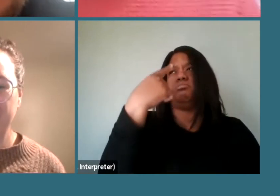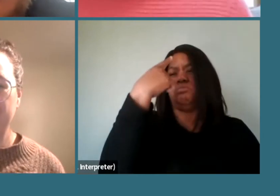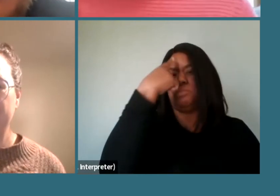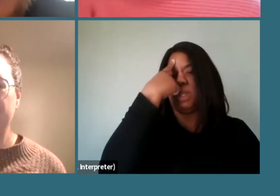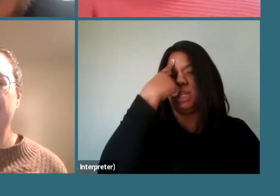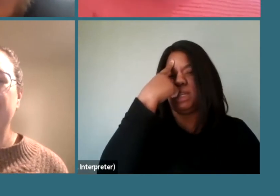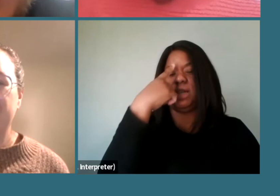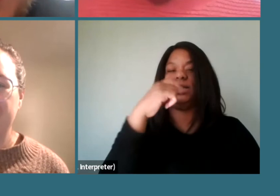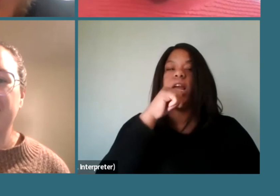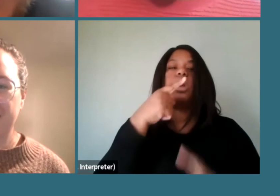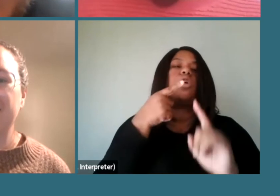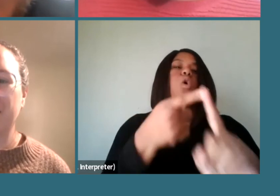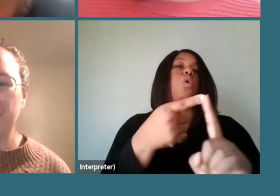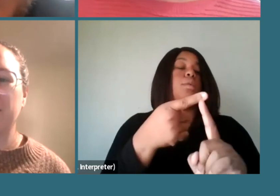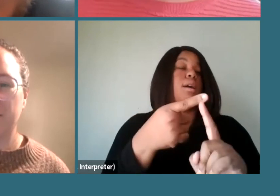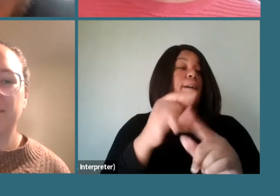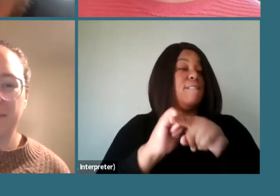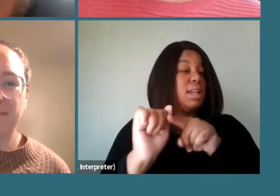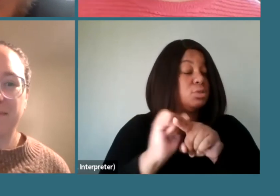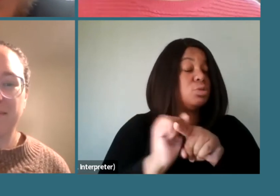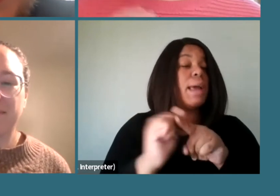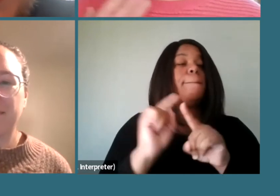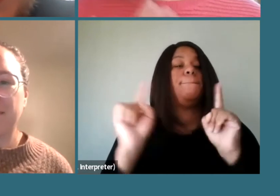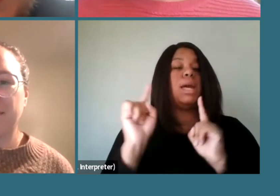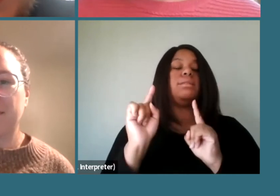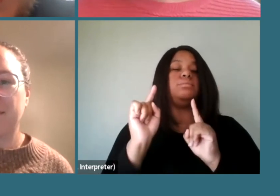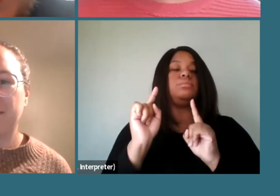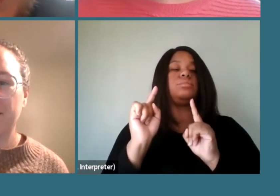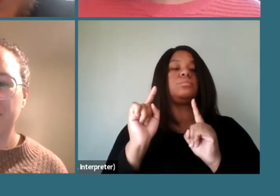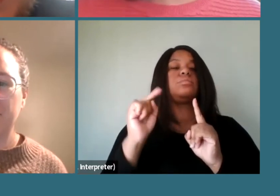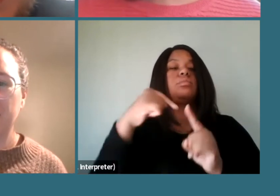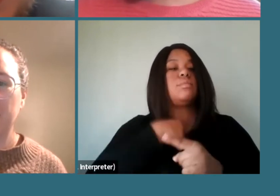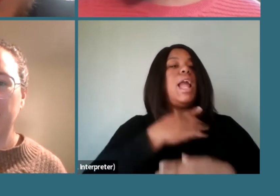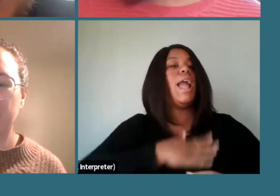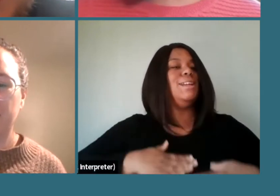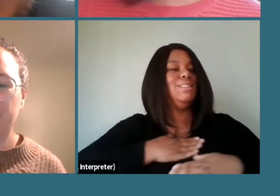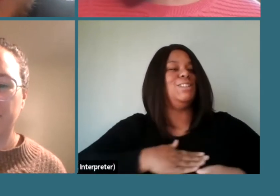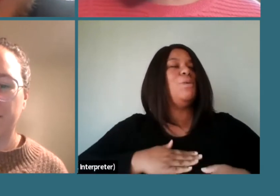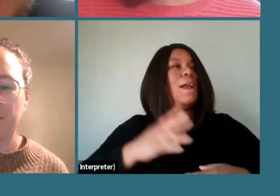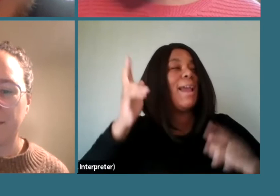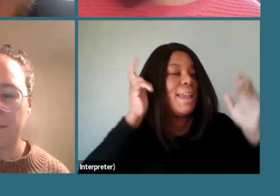the goal of this exercise, but I do enjoy hearing what words are used